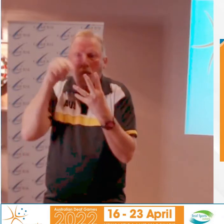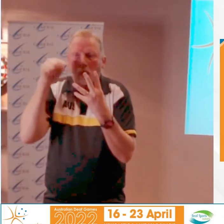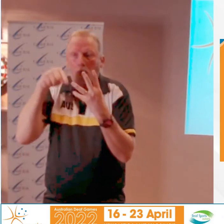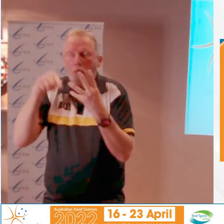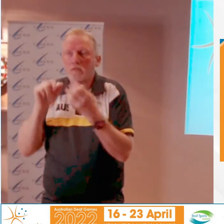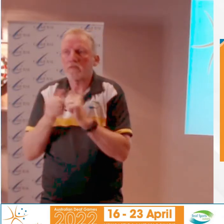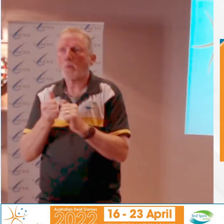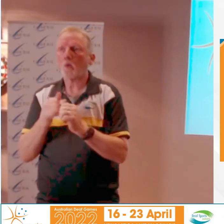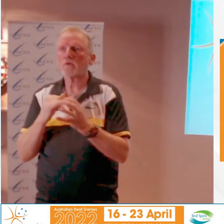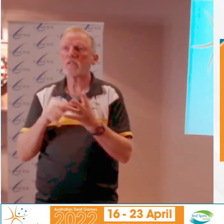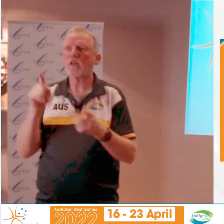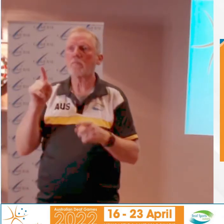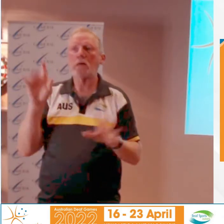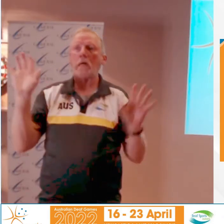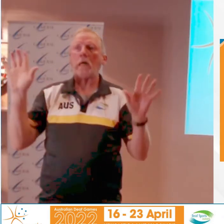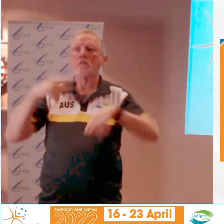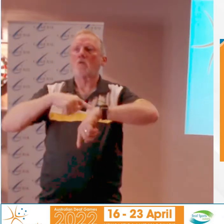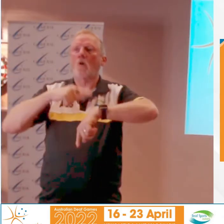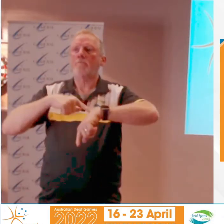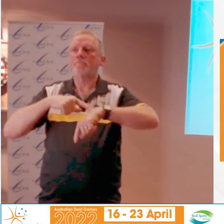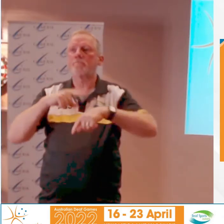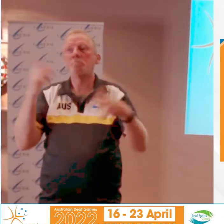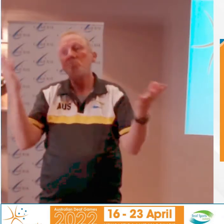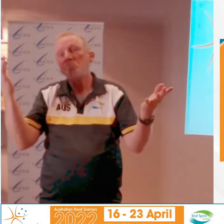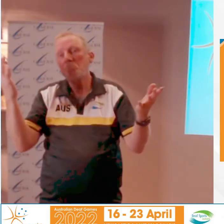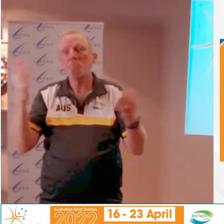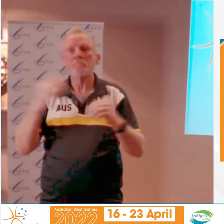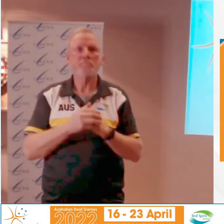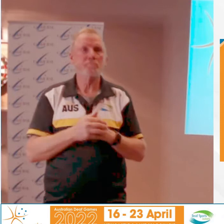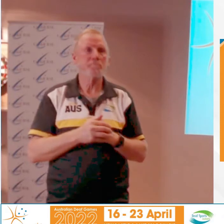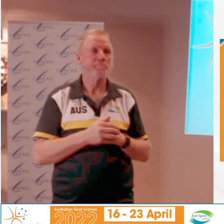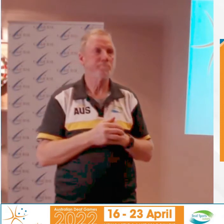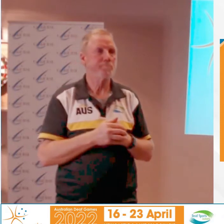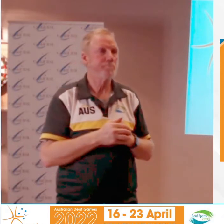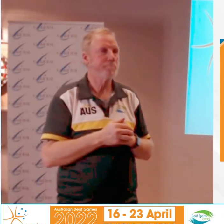and there might be people involved in not just one sport but a couple of sports so this gives